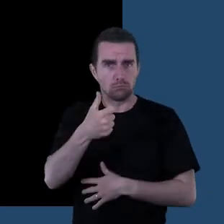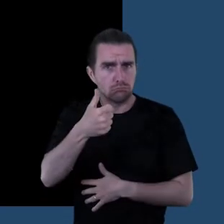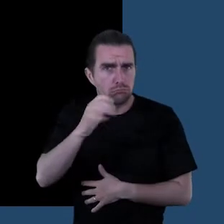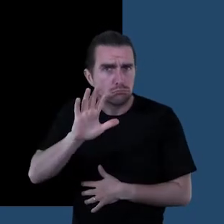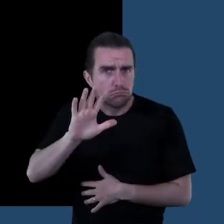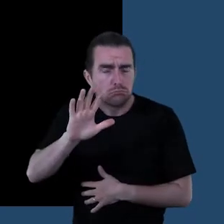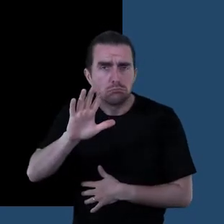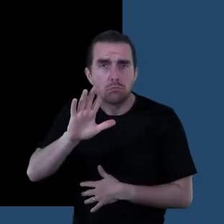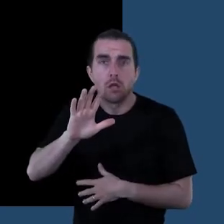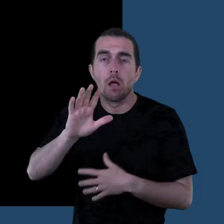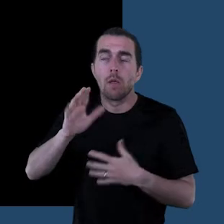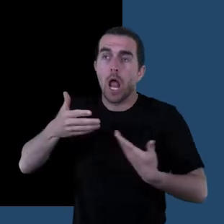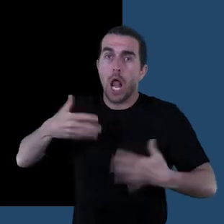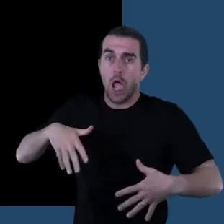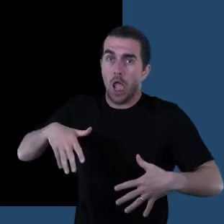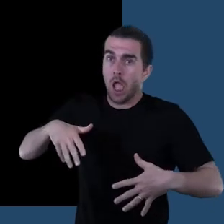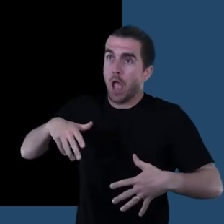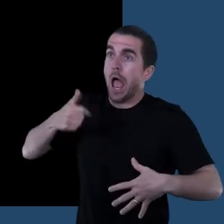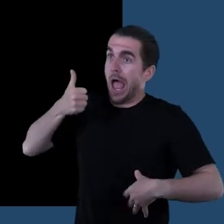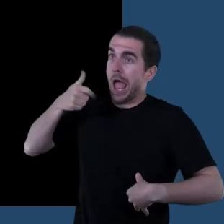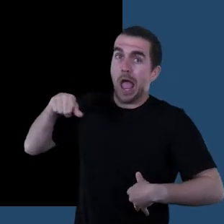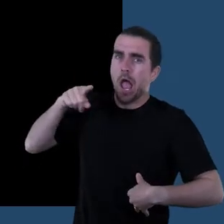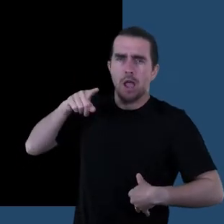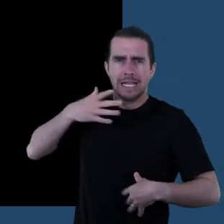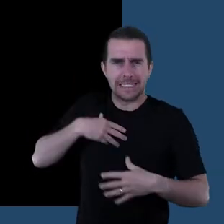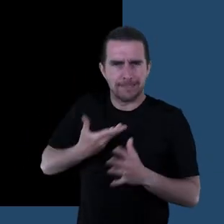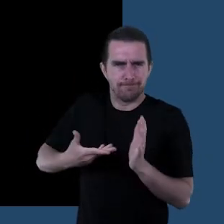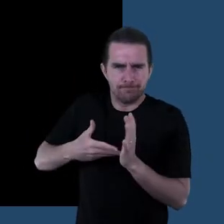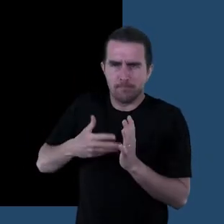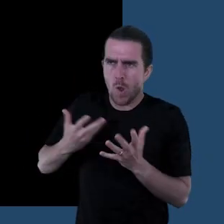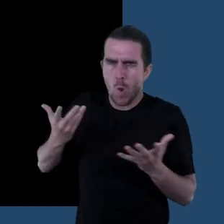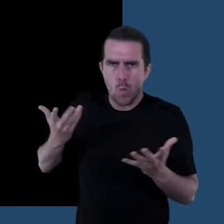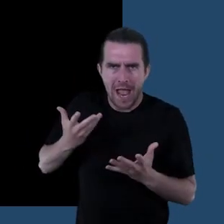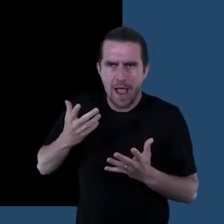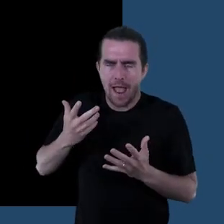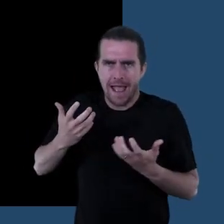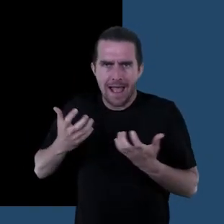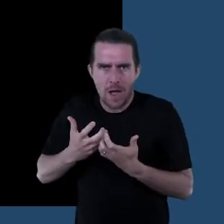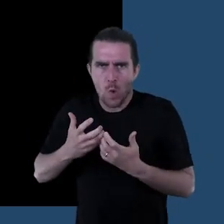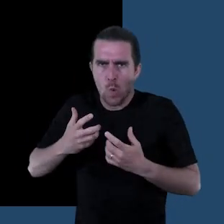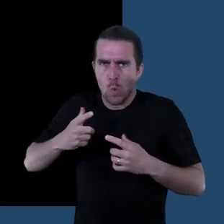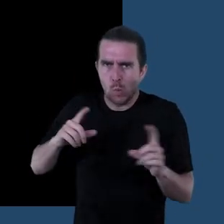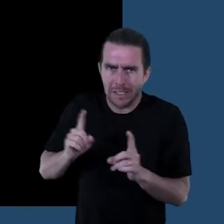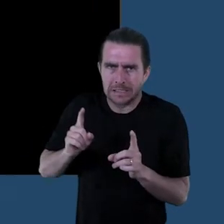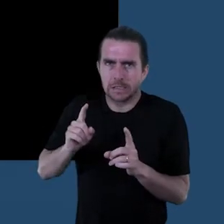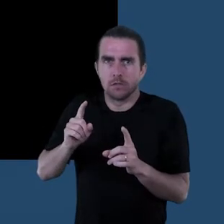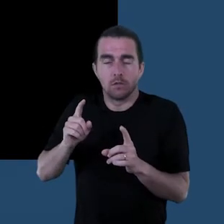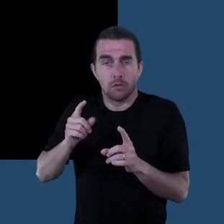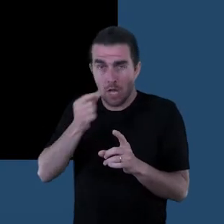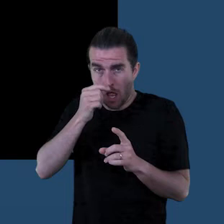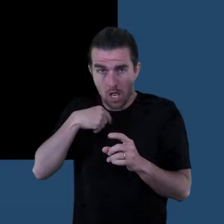it's not just now understanding what those things are or where they came from, but we can unlock a tremendous amount about them